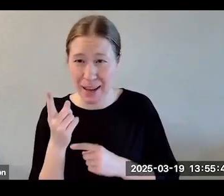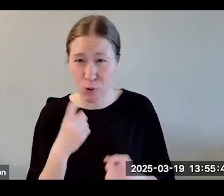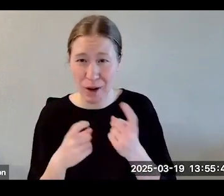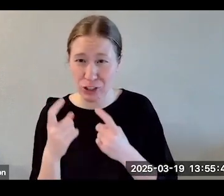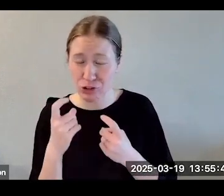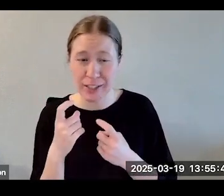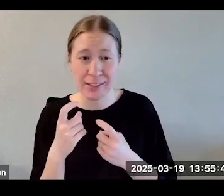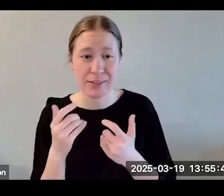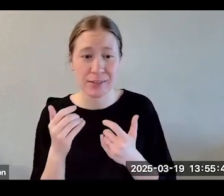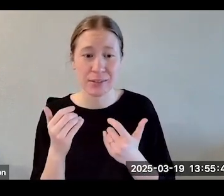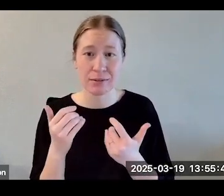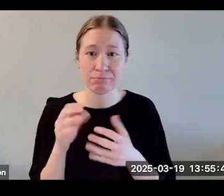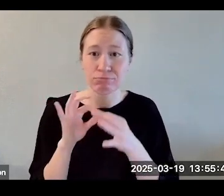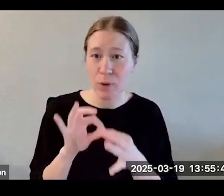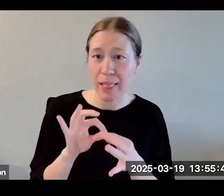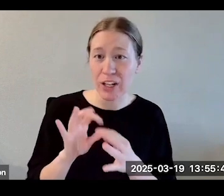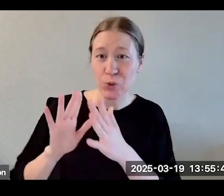about digital accessibility?